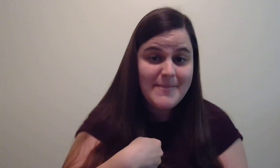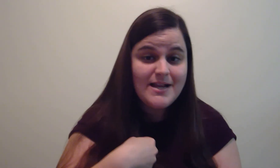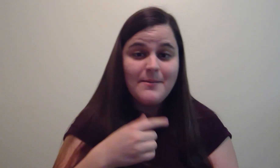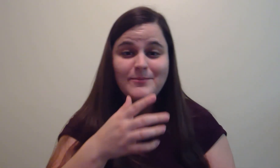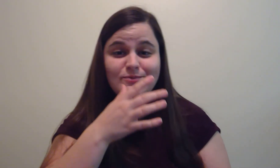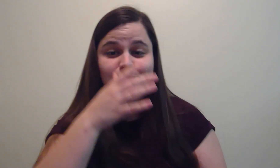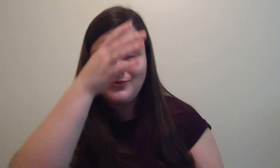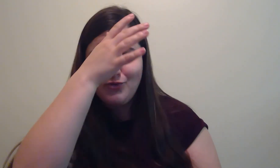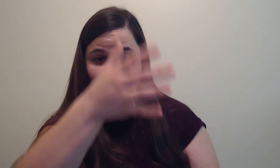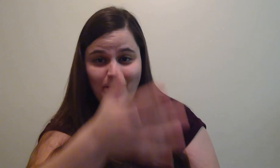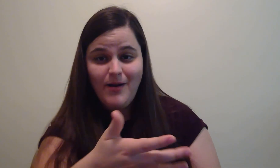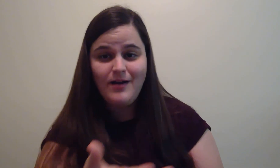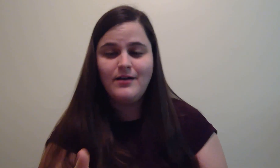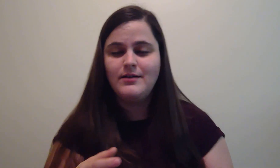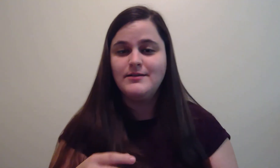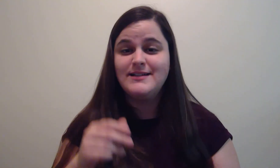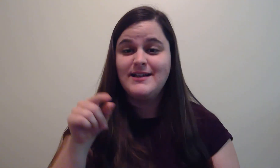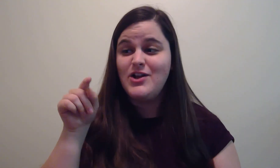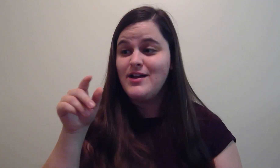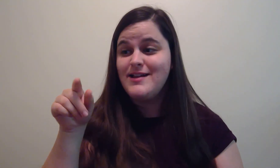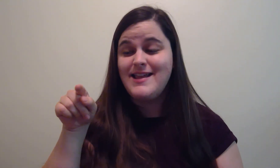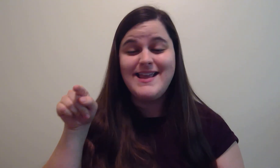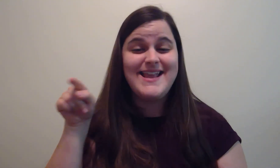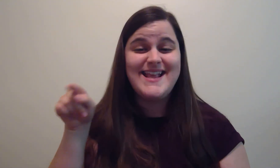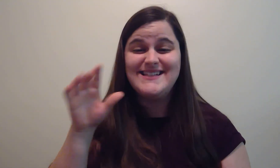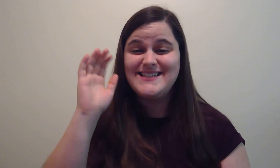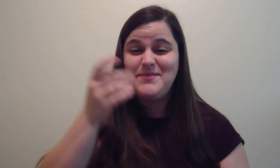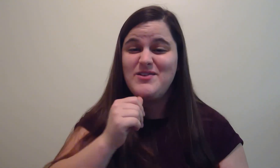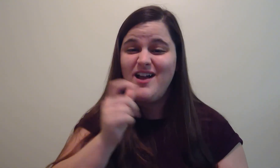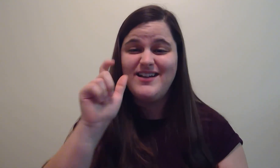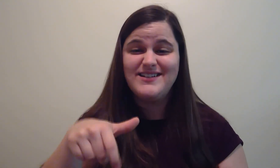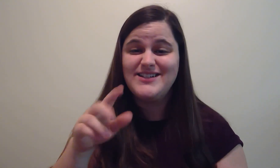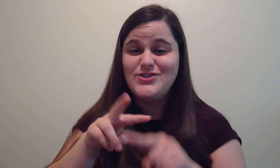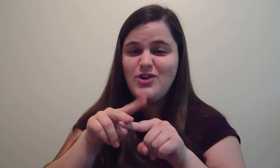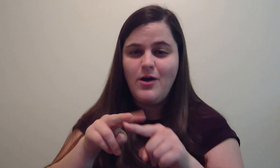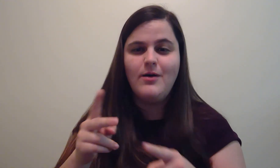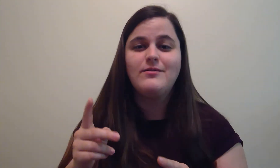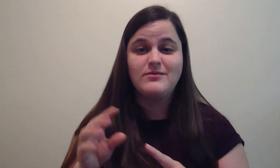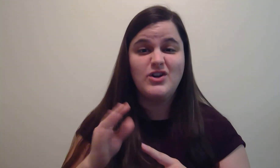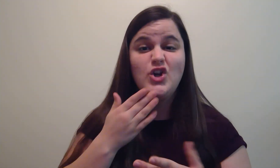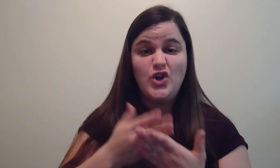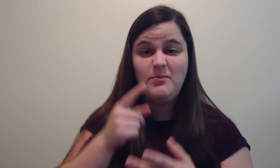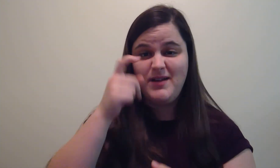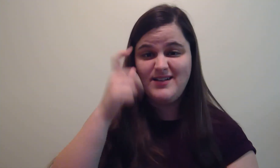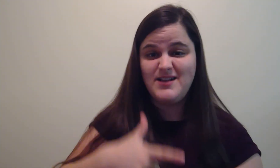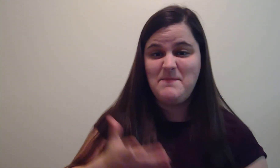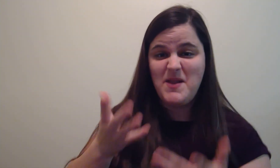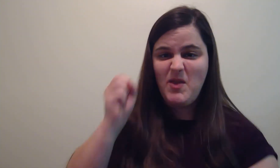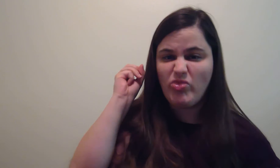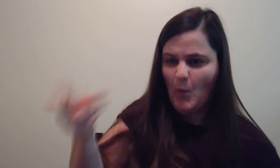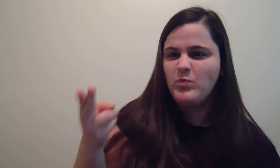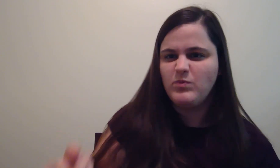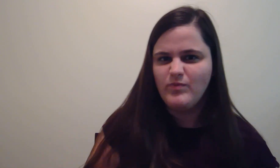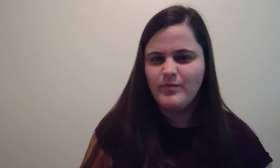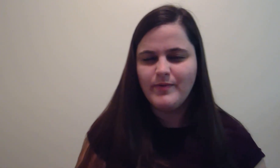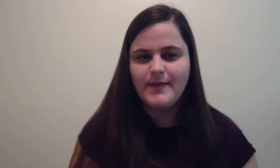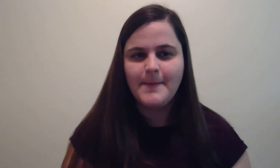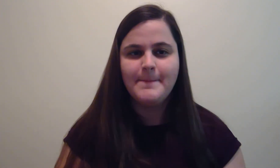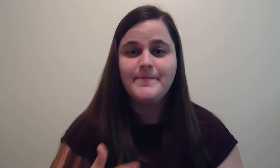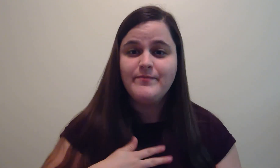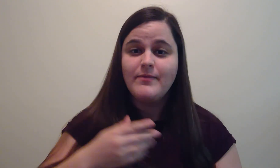Grandad didn't seem to need any salt, which was a good thing because I might have thrown the shaker at him.